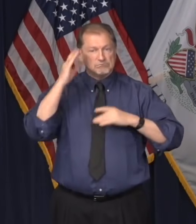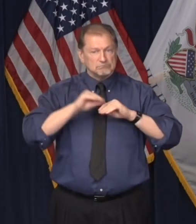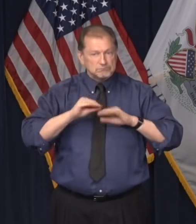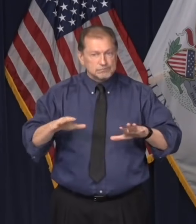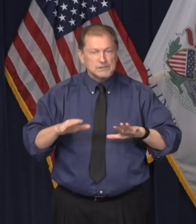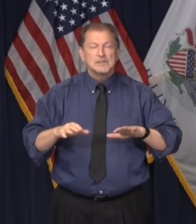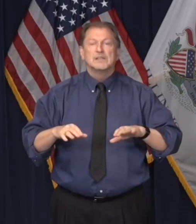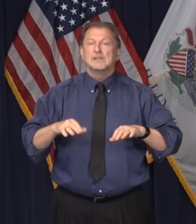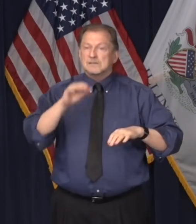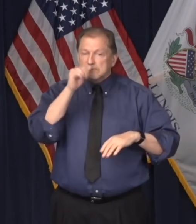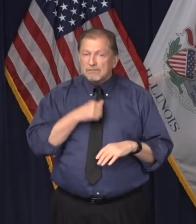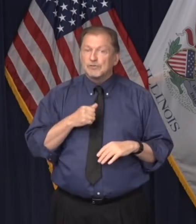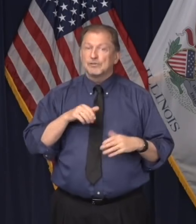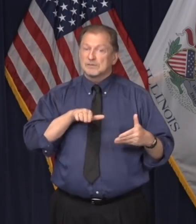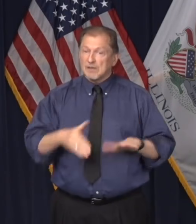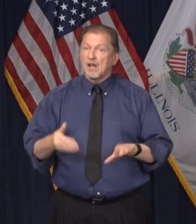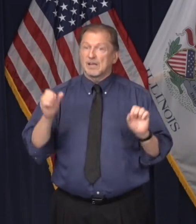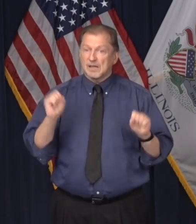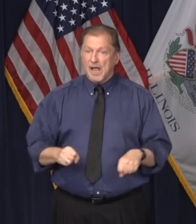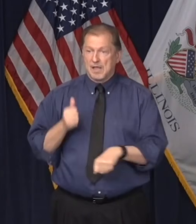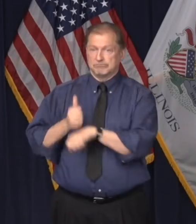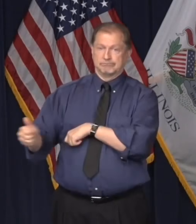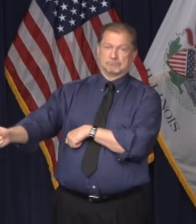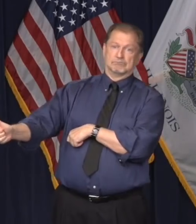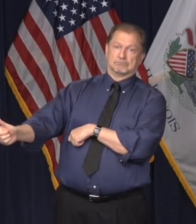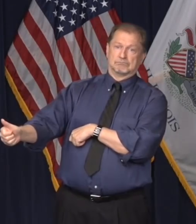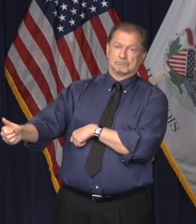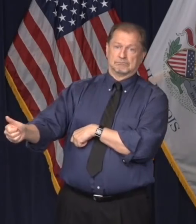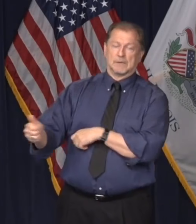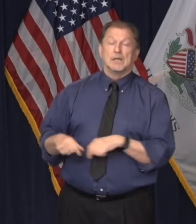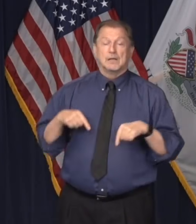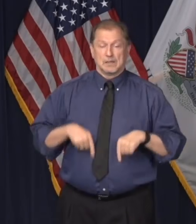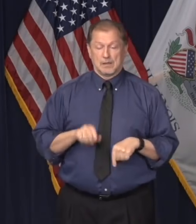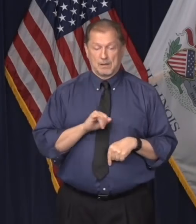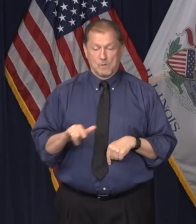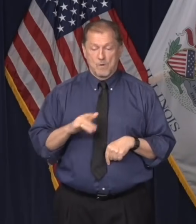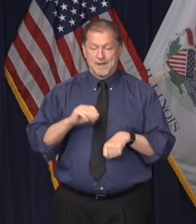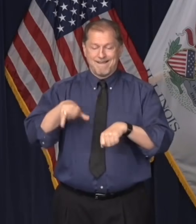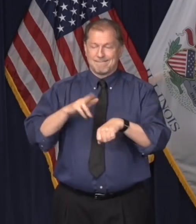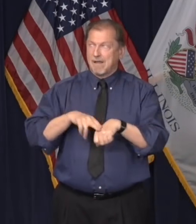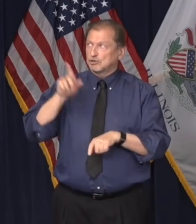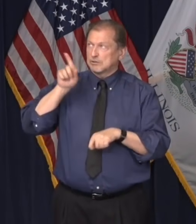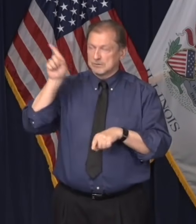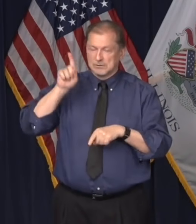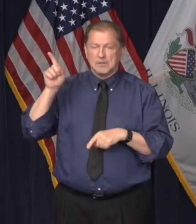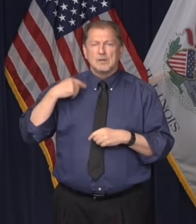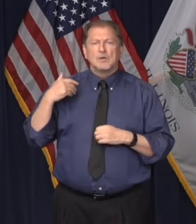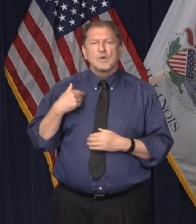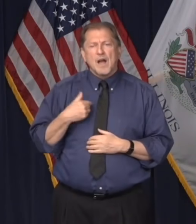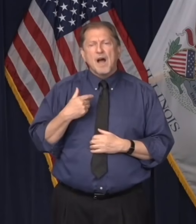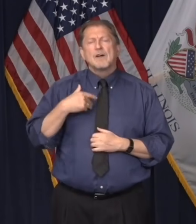WORST PEOPLE'S HEALTH AND SAFETY WILL SUFFER TREMENDOUSLY. IN ILLINOIS AND NATIONALLY WE